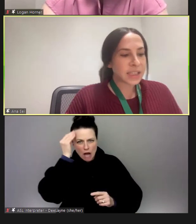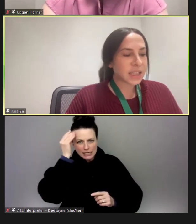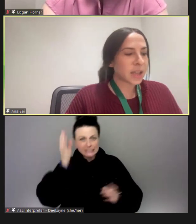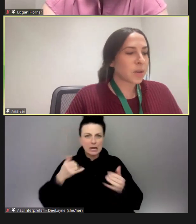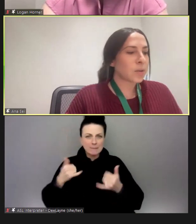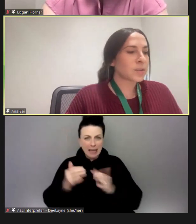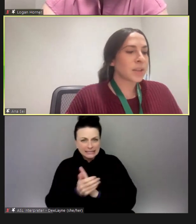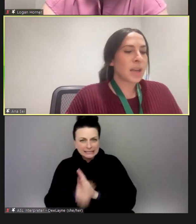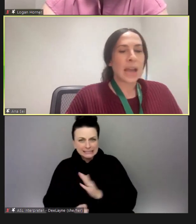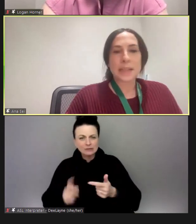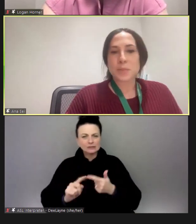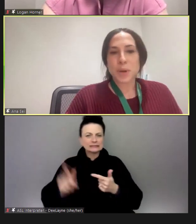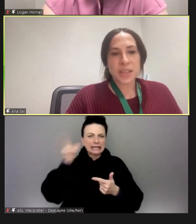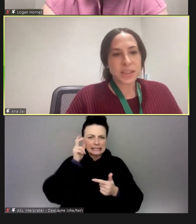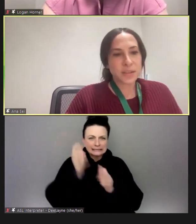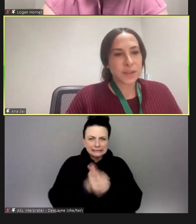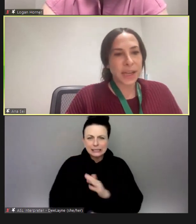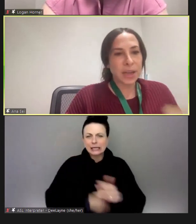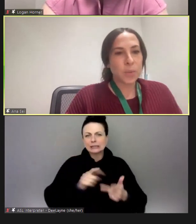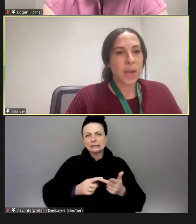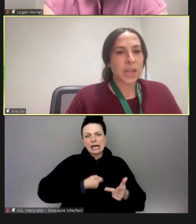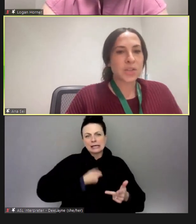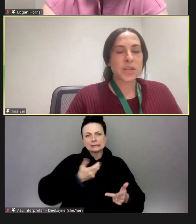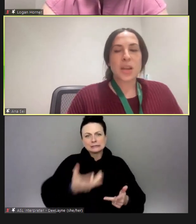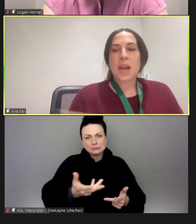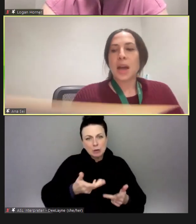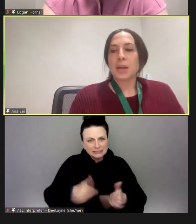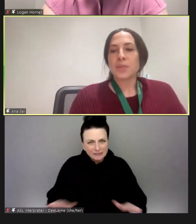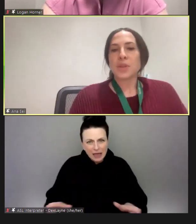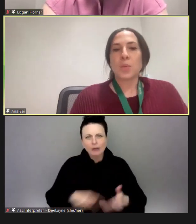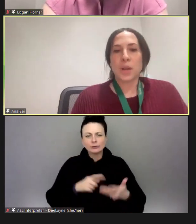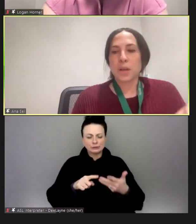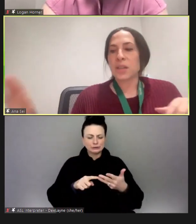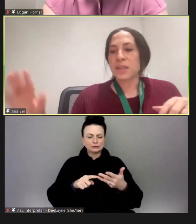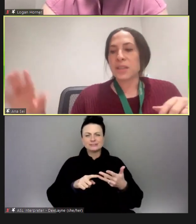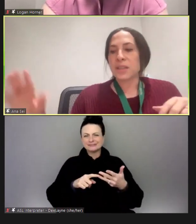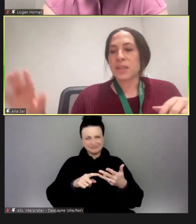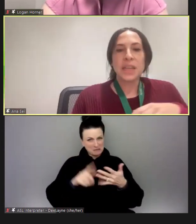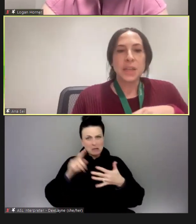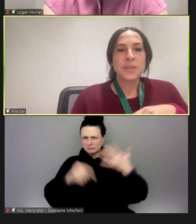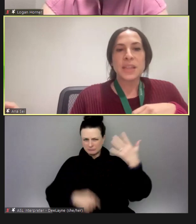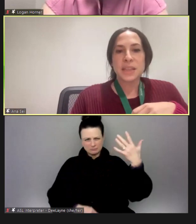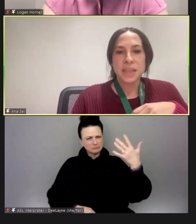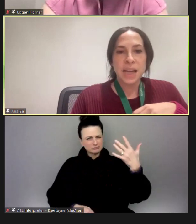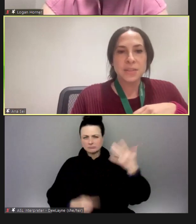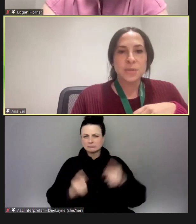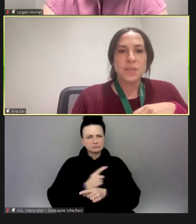skills expressive language um so we're